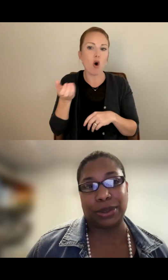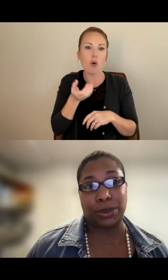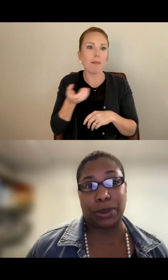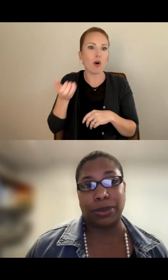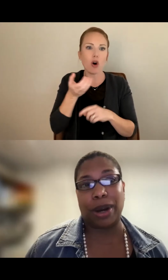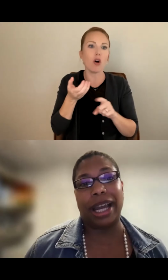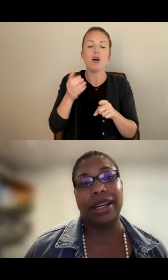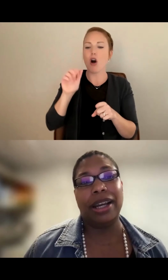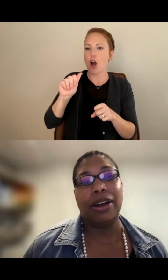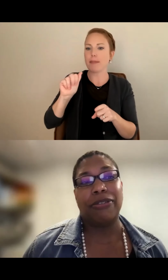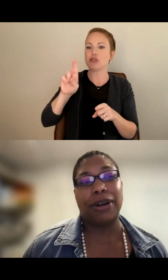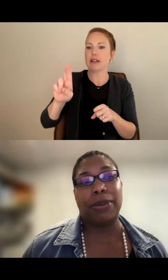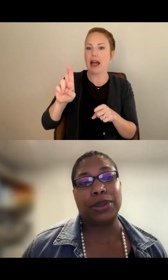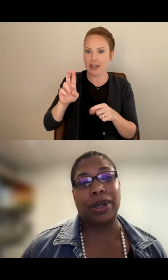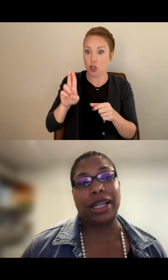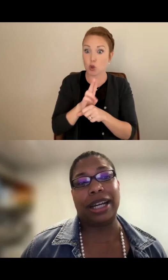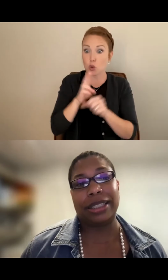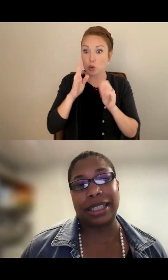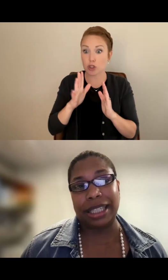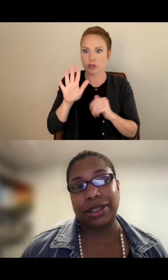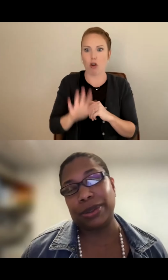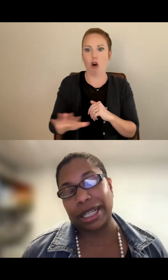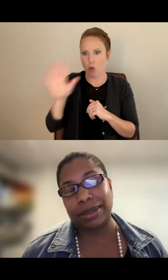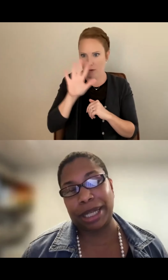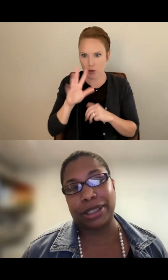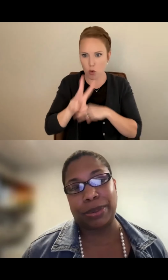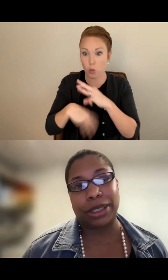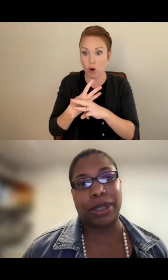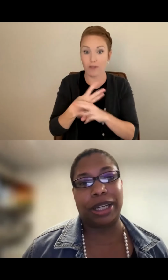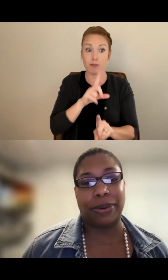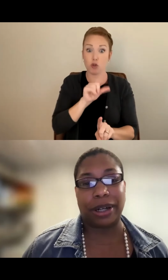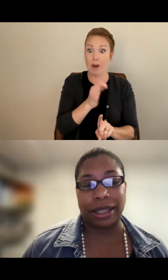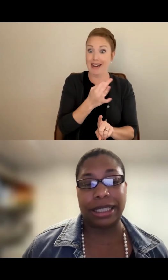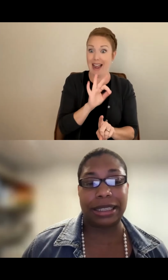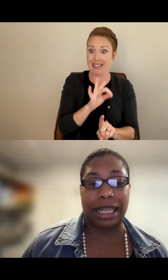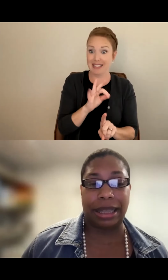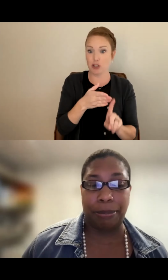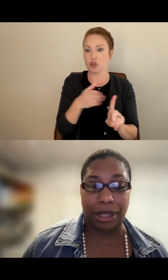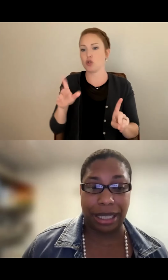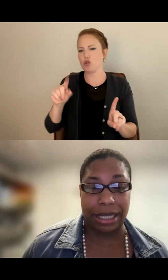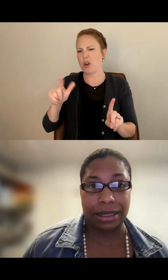users worldwide from 2019 to an estimated 2024 and this is in the billions.